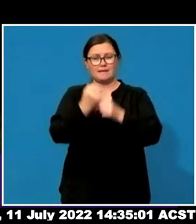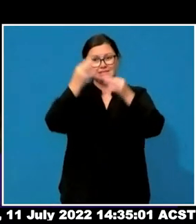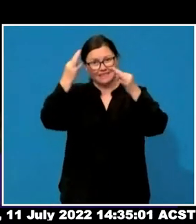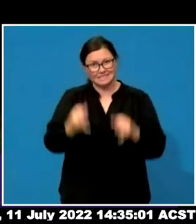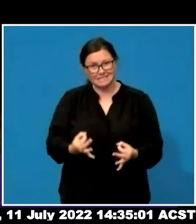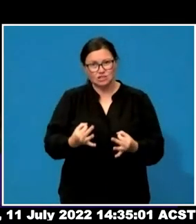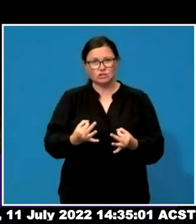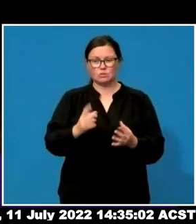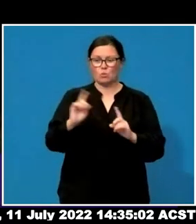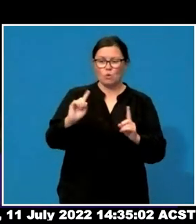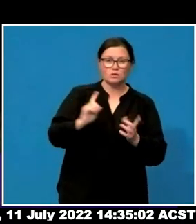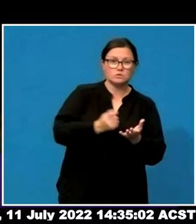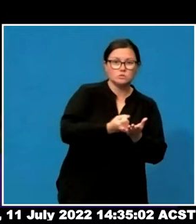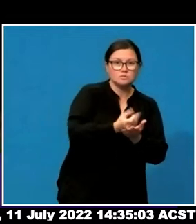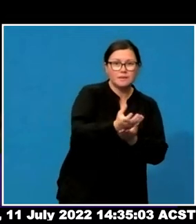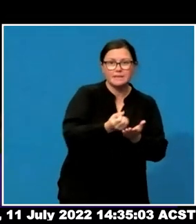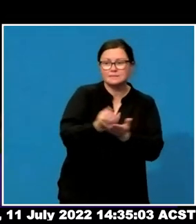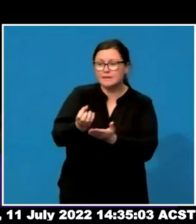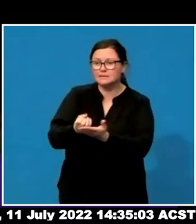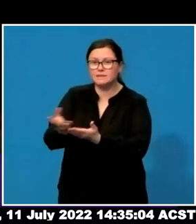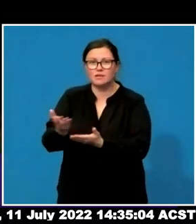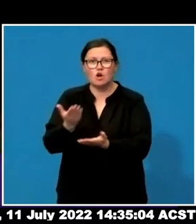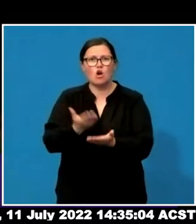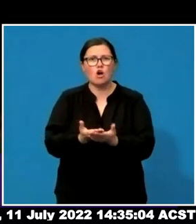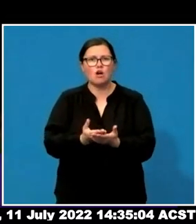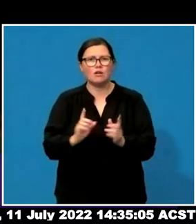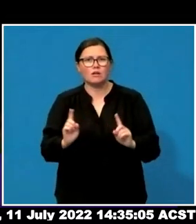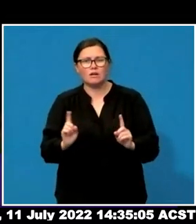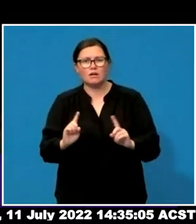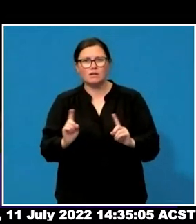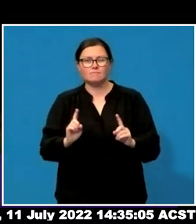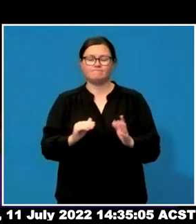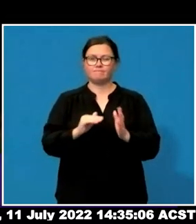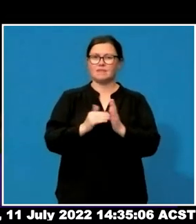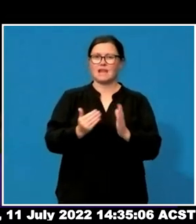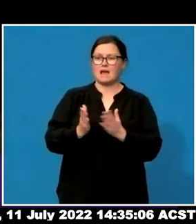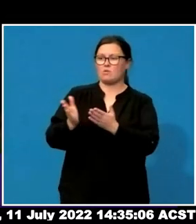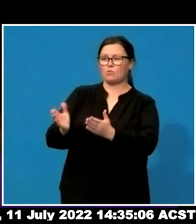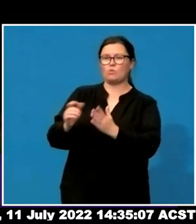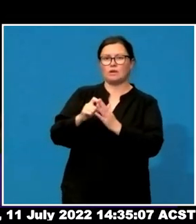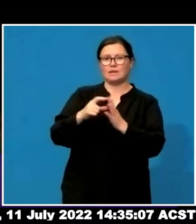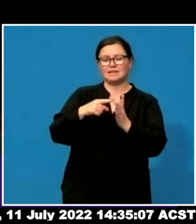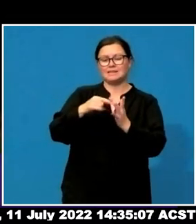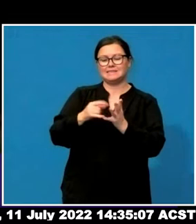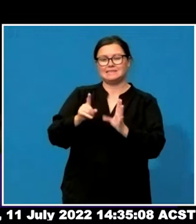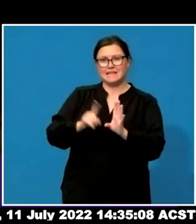In this particular instance now, it goes back to Daisy as well as the advocate that's acting on behalf of Daisy.